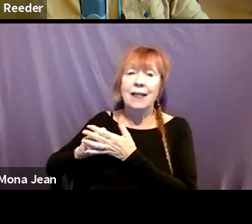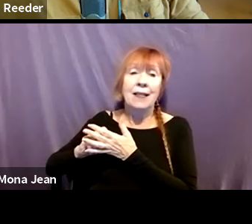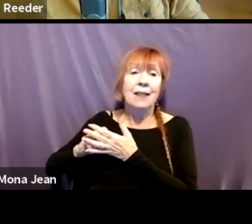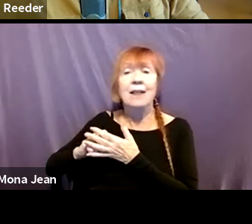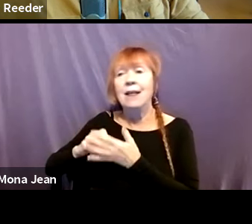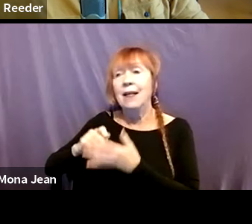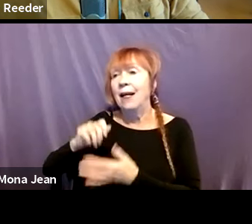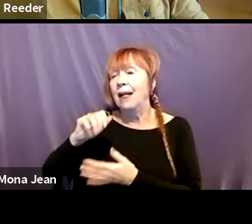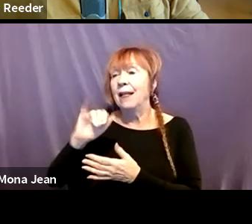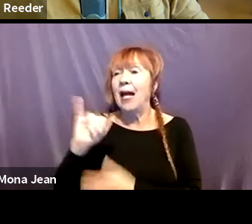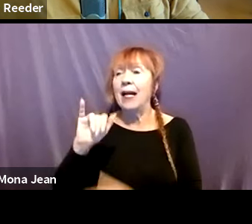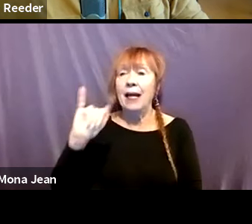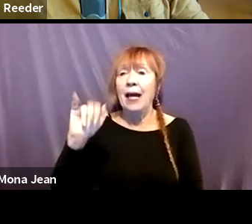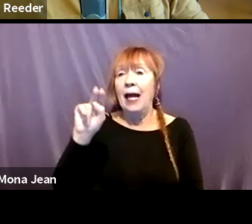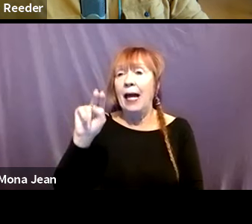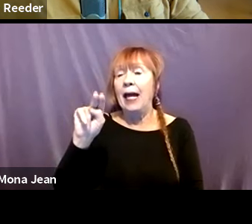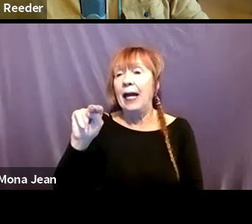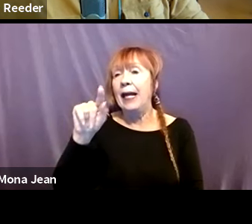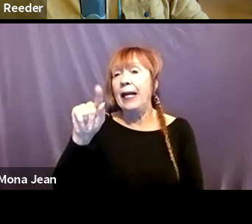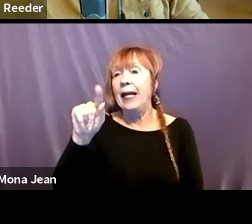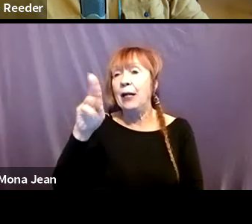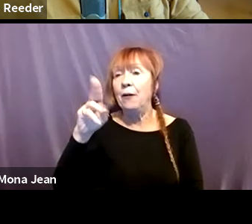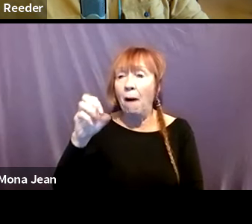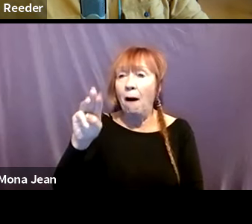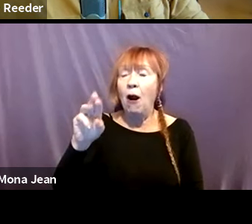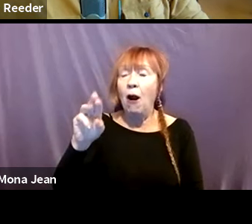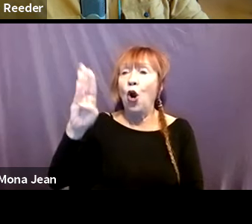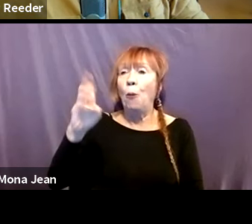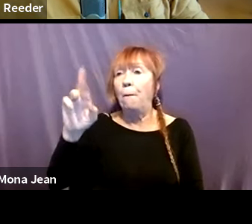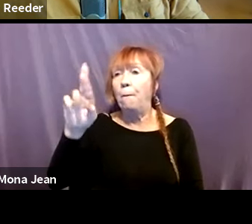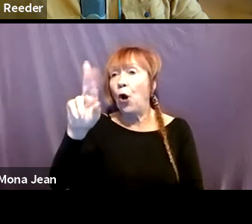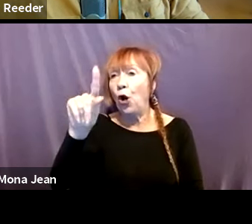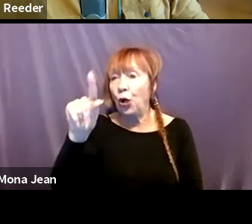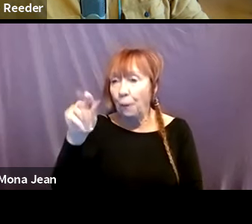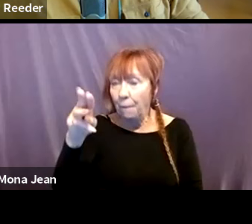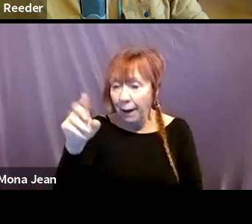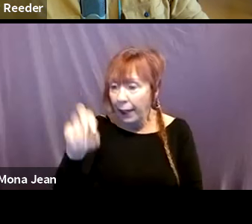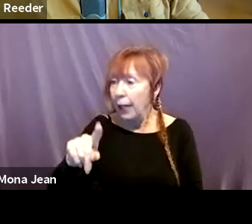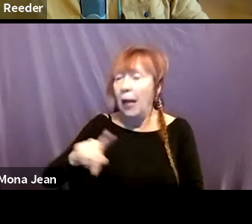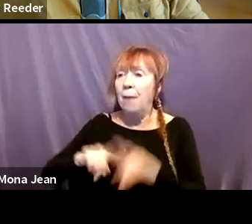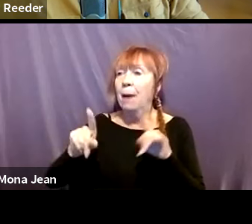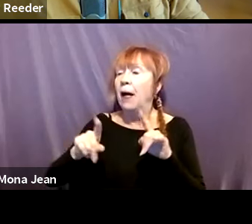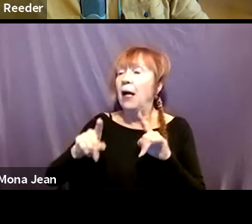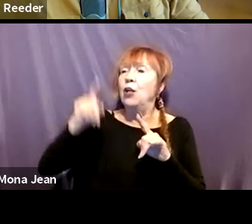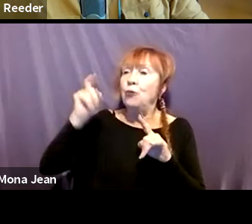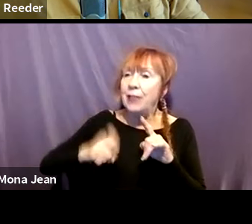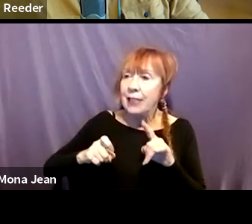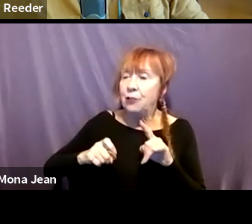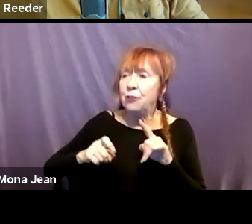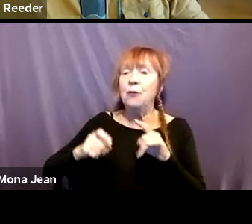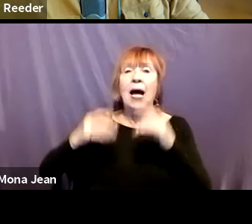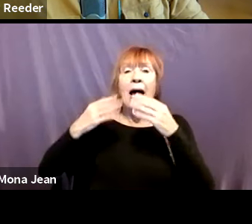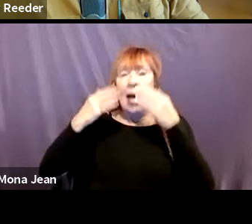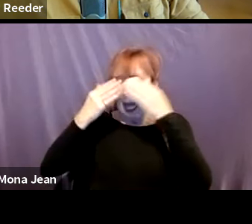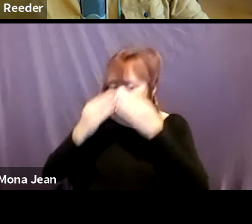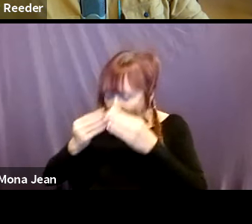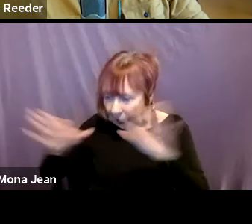it's just still nice to just kind of have a different pallet that you're taking in, and (noise drowns out speaker) with your mind.